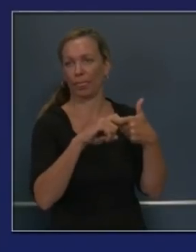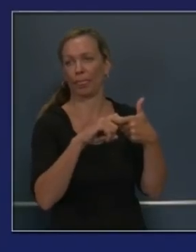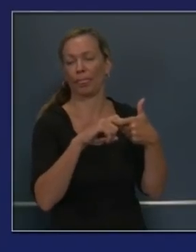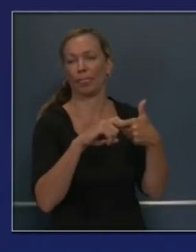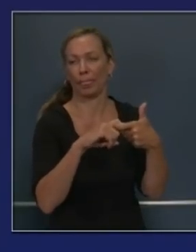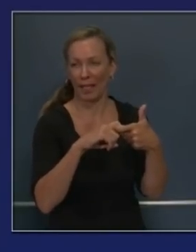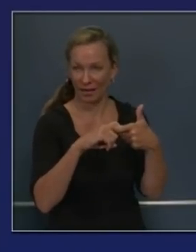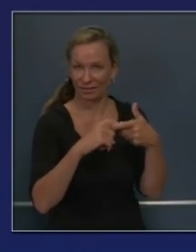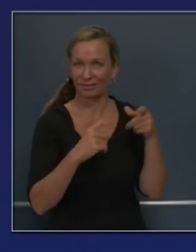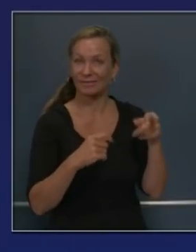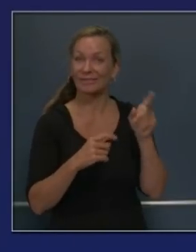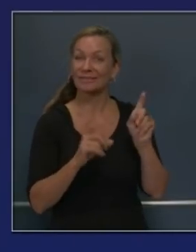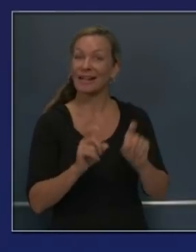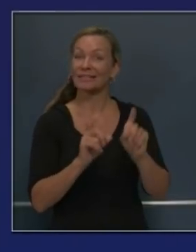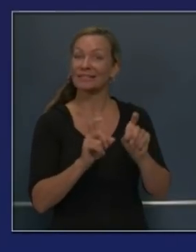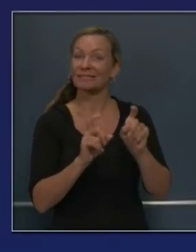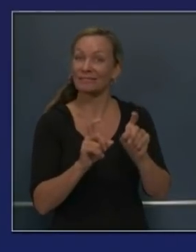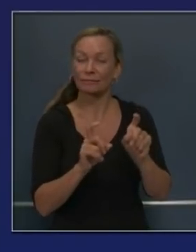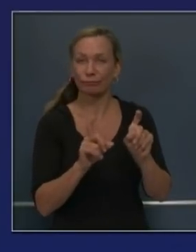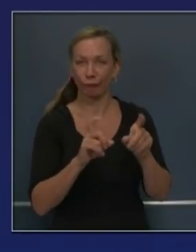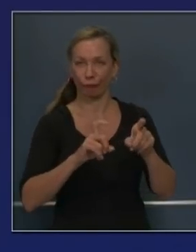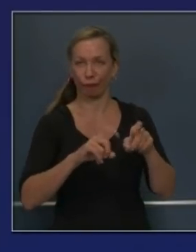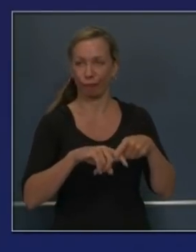STATE LABS THAT HAVE BEEN IMPACTED VERY DIRECTLY BY THE